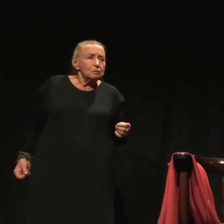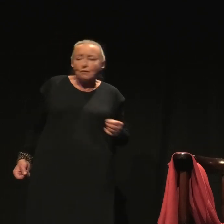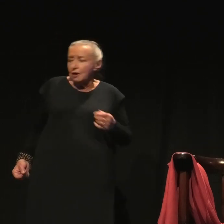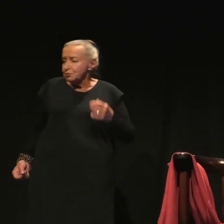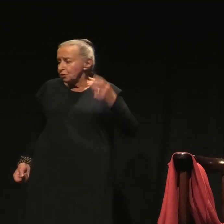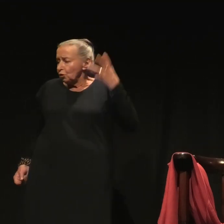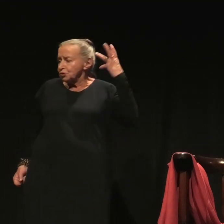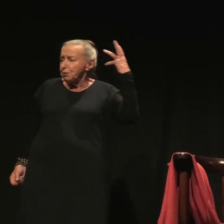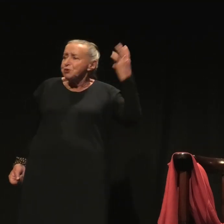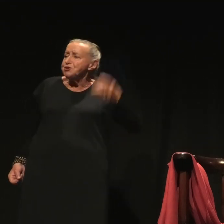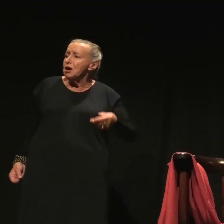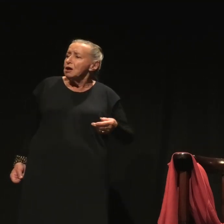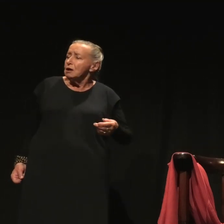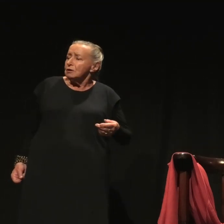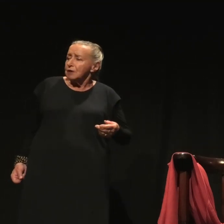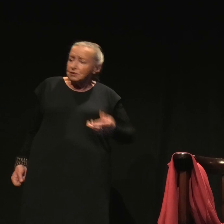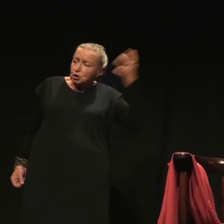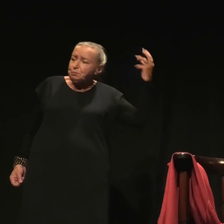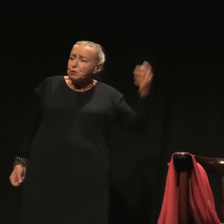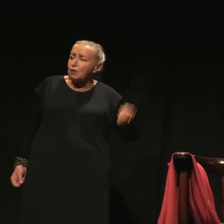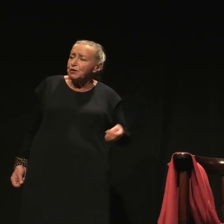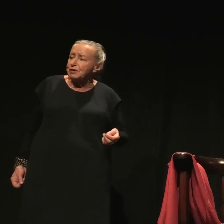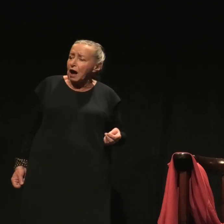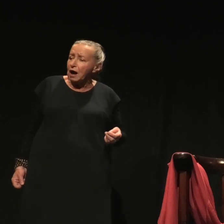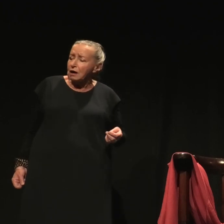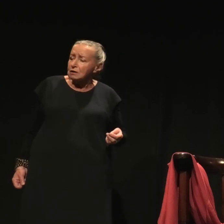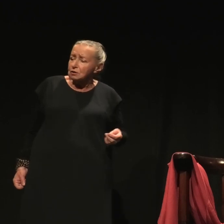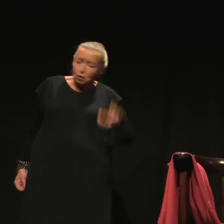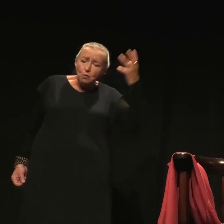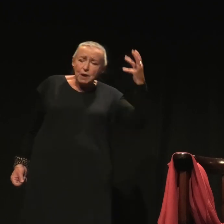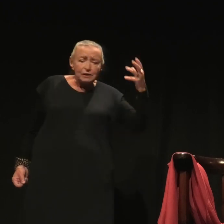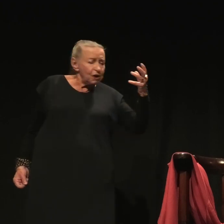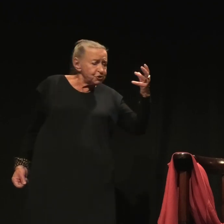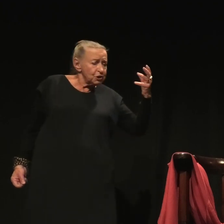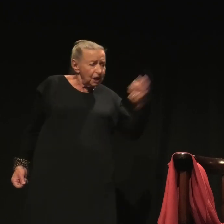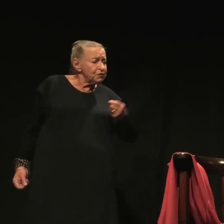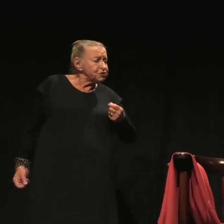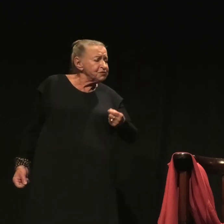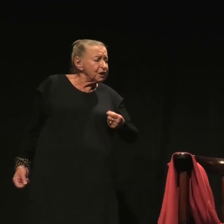"If you want to fight, grab Sprinkler. That I know! If you want to die,